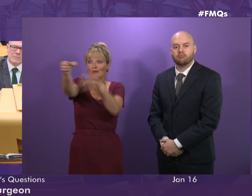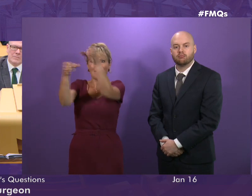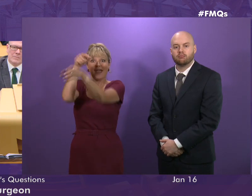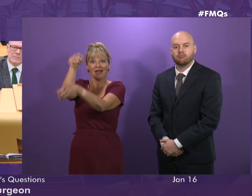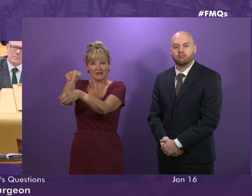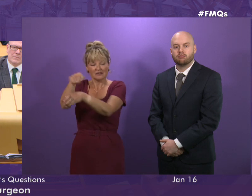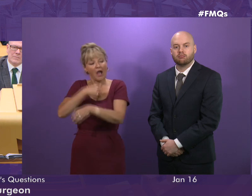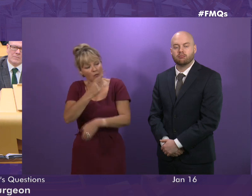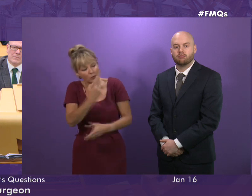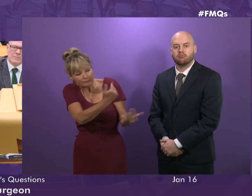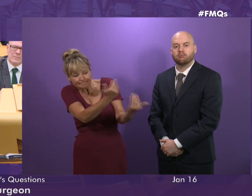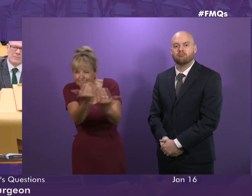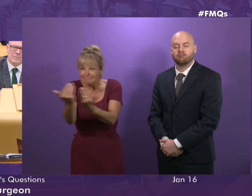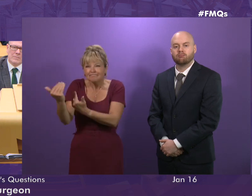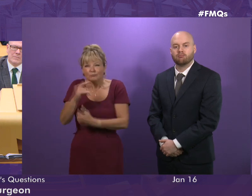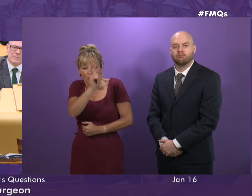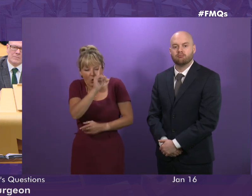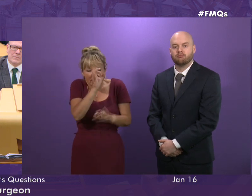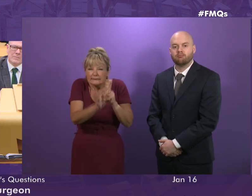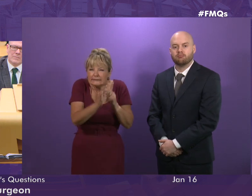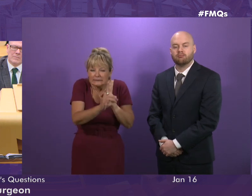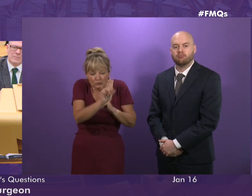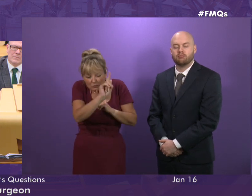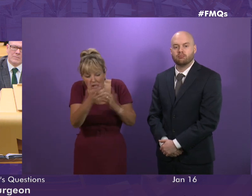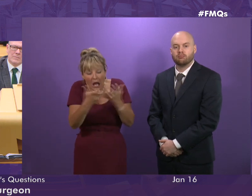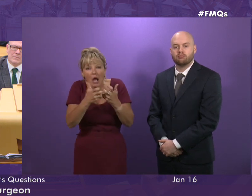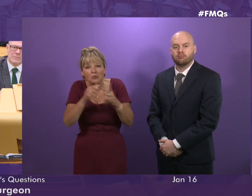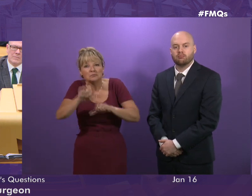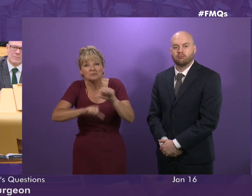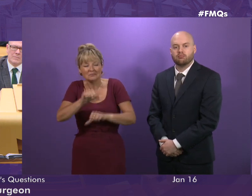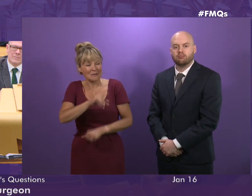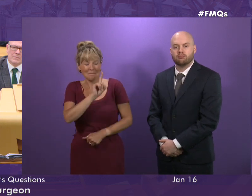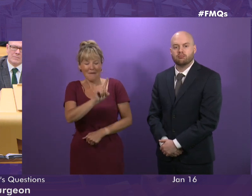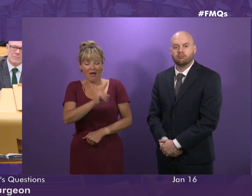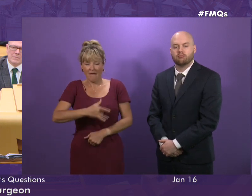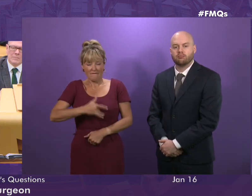the detail of that. However, that race to the bottom is a real